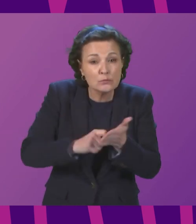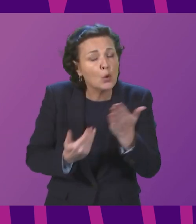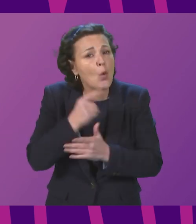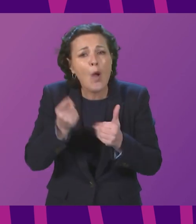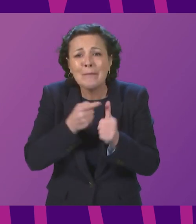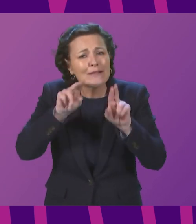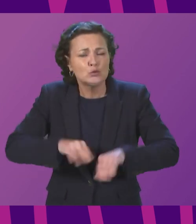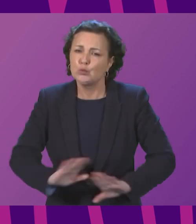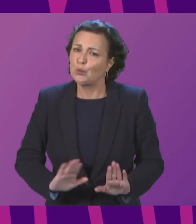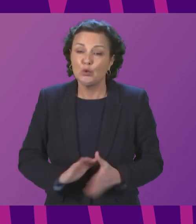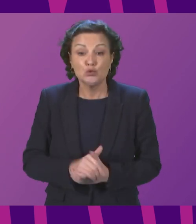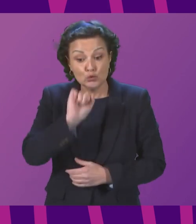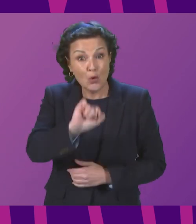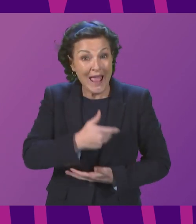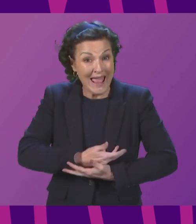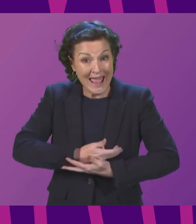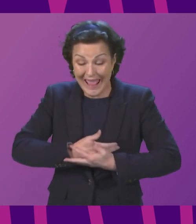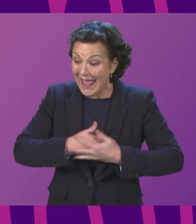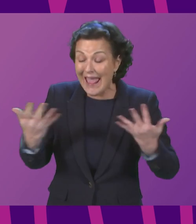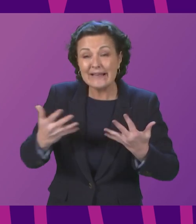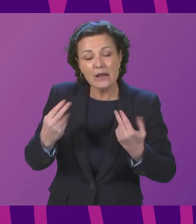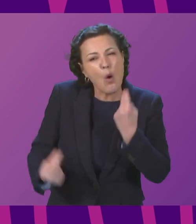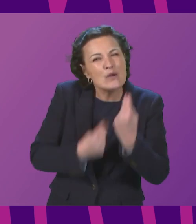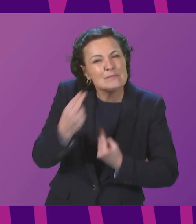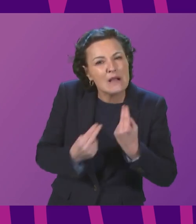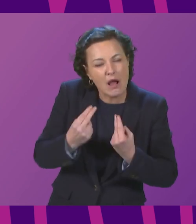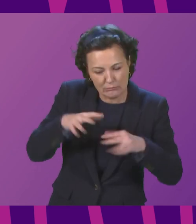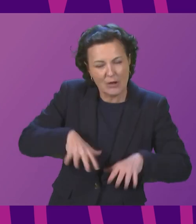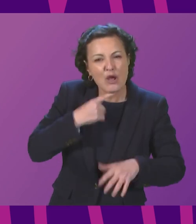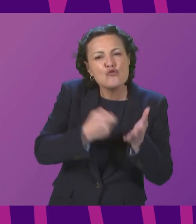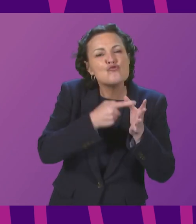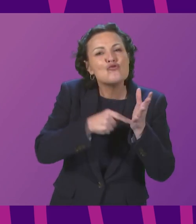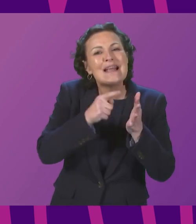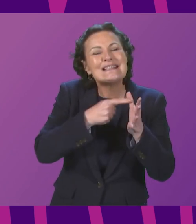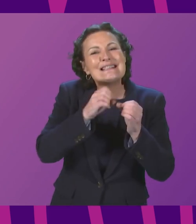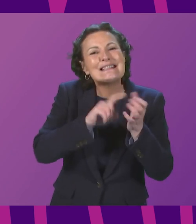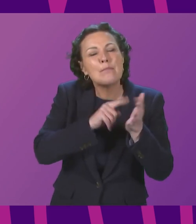application. Hospitality premises with a rateable value of up to and including £51,000 will